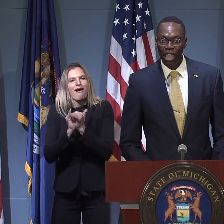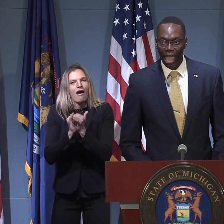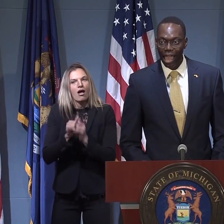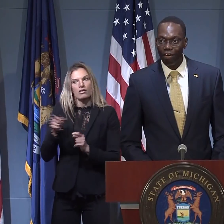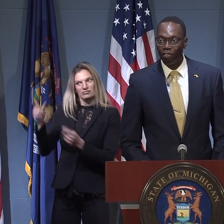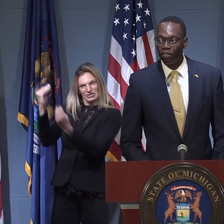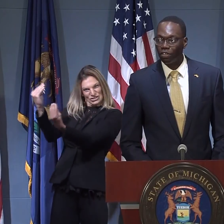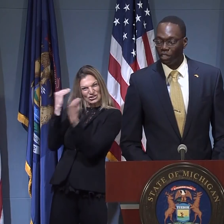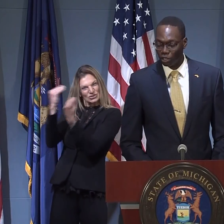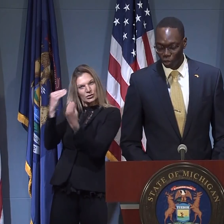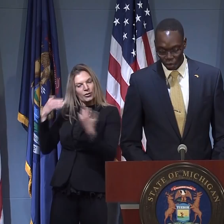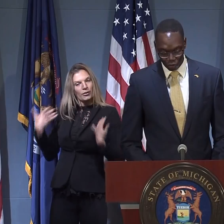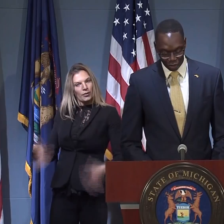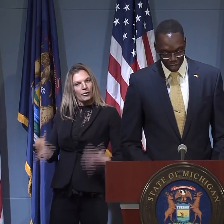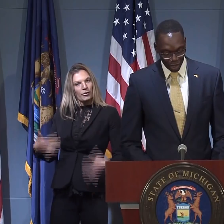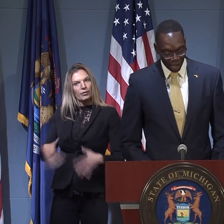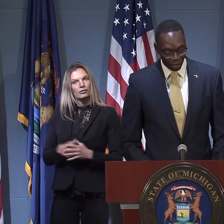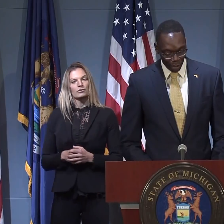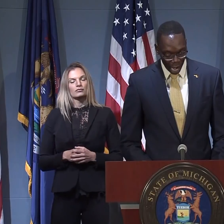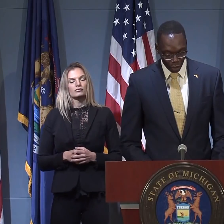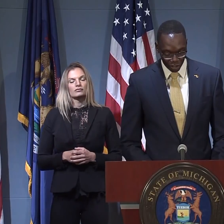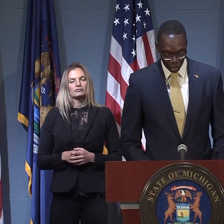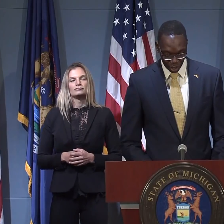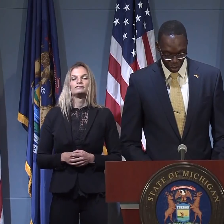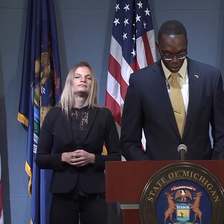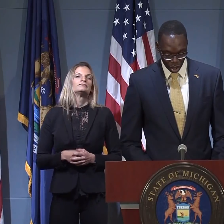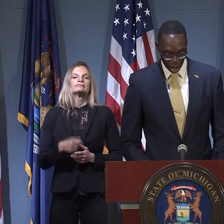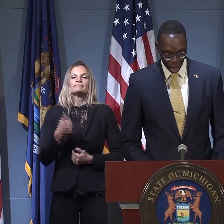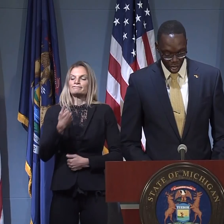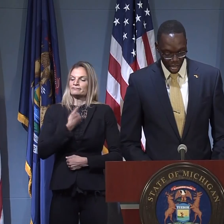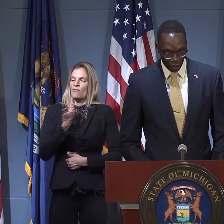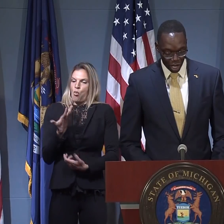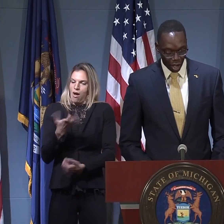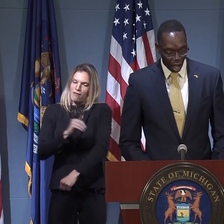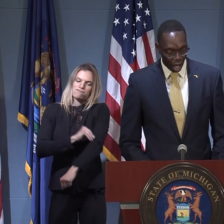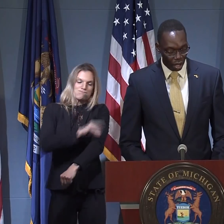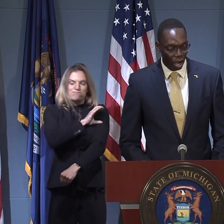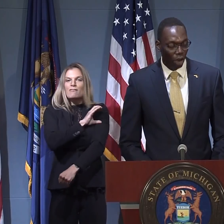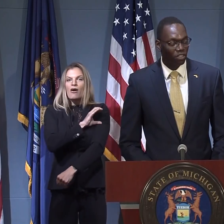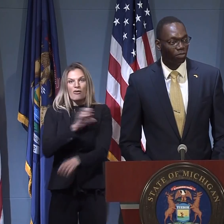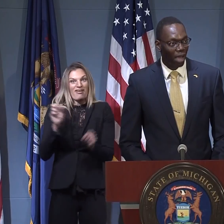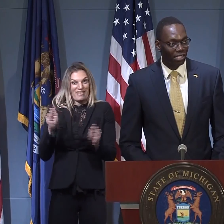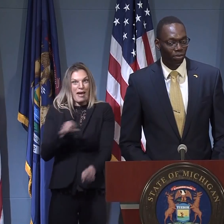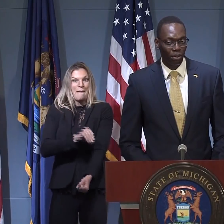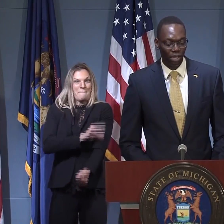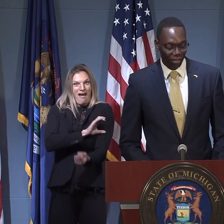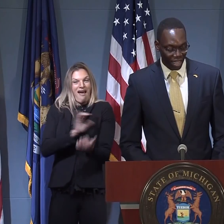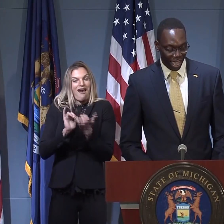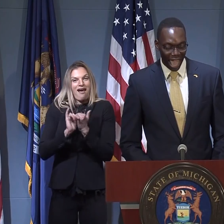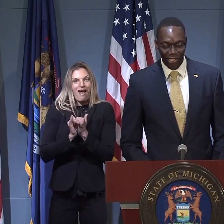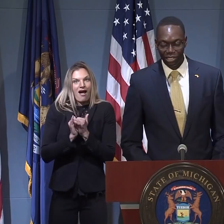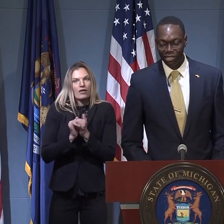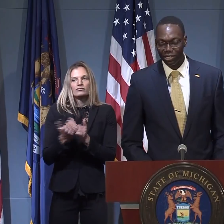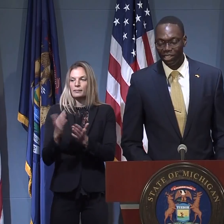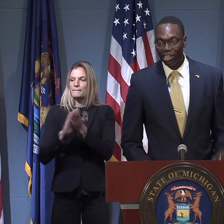HE SHOWED ME HOW TO BE A GOOD PERSON. AND IF WE ALL TAKE THE STEPS THAT WE HAVE THE CONTROL OVER,